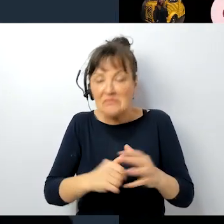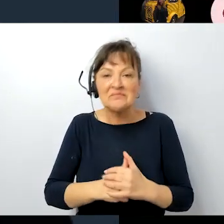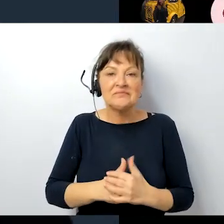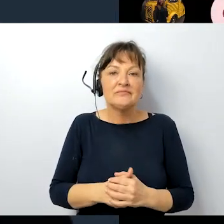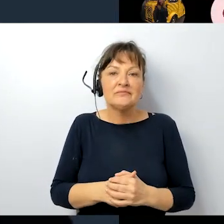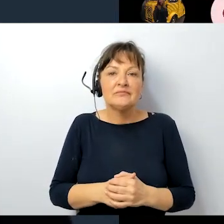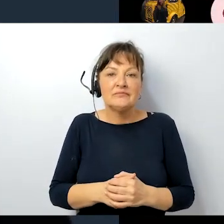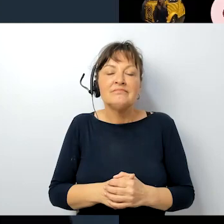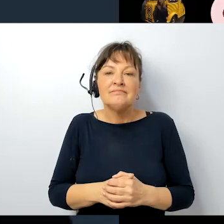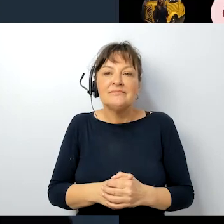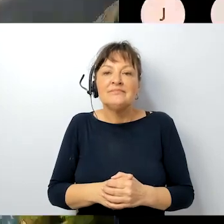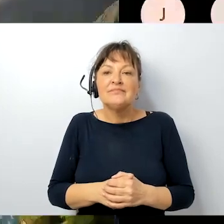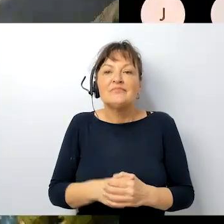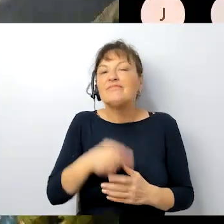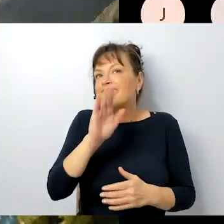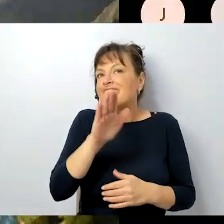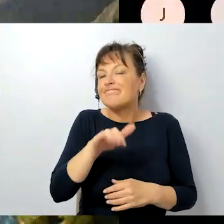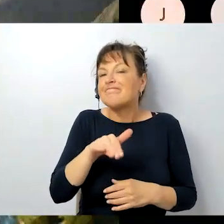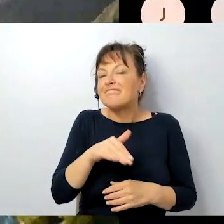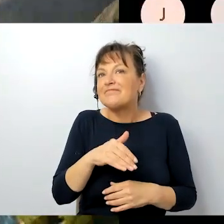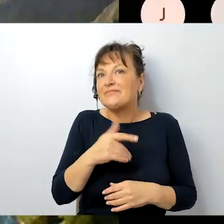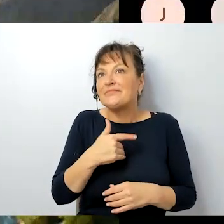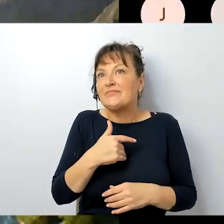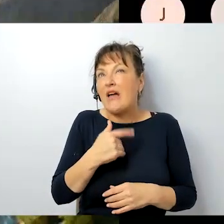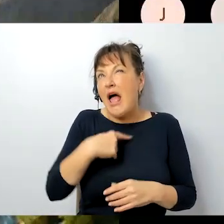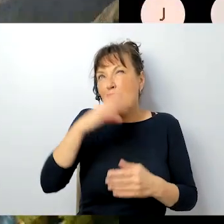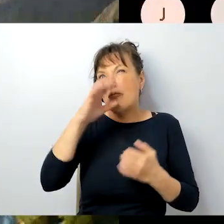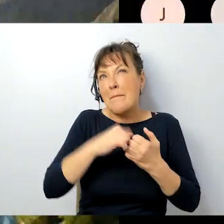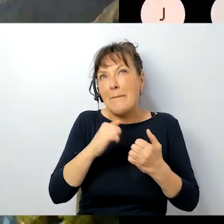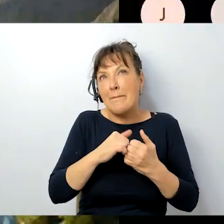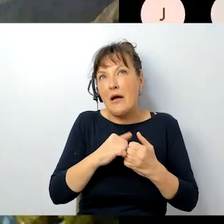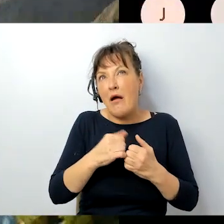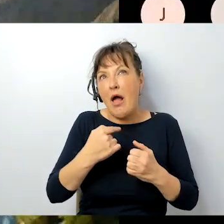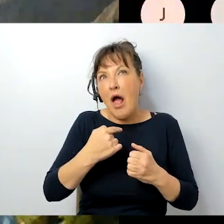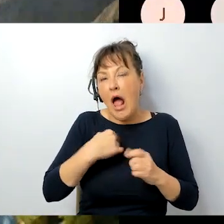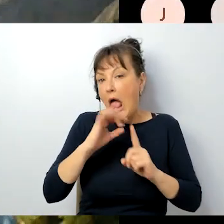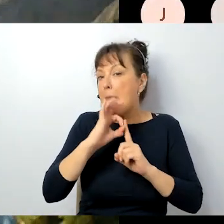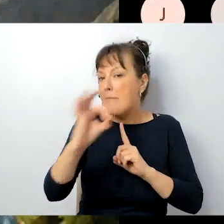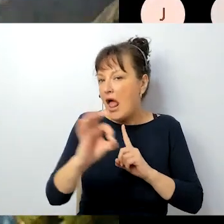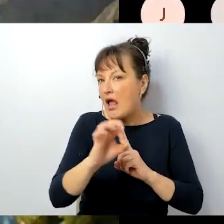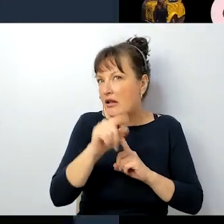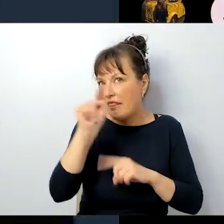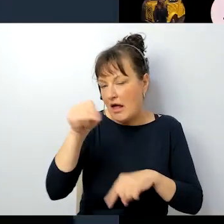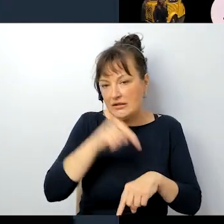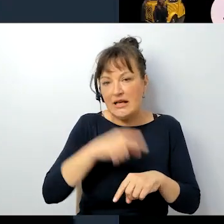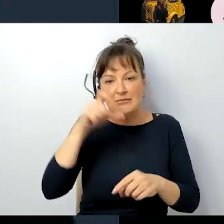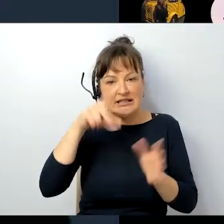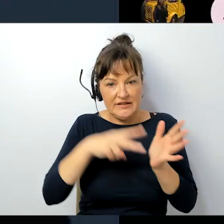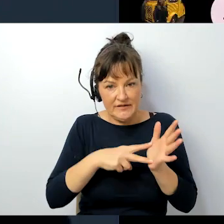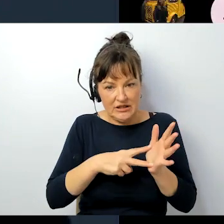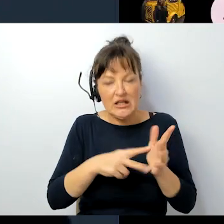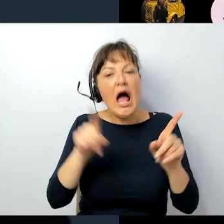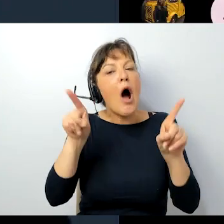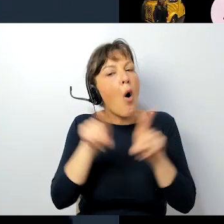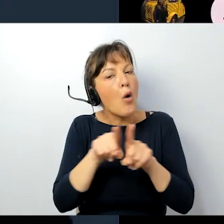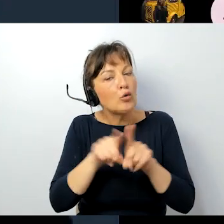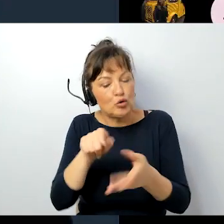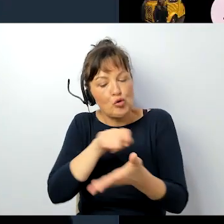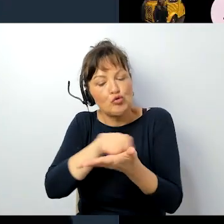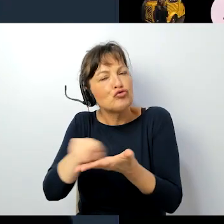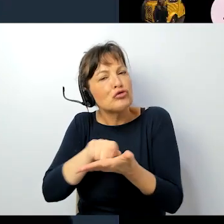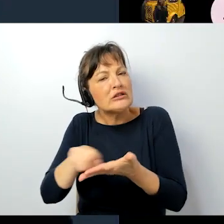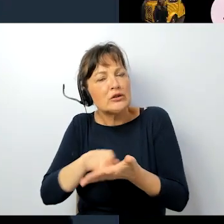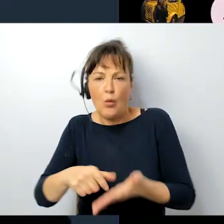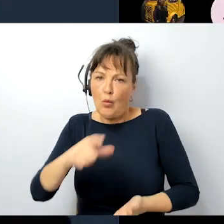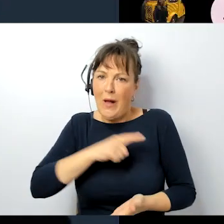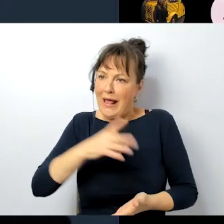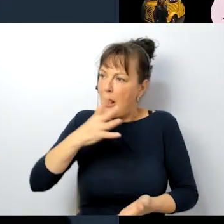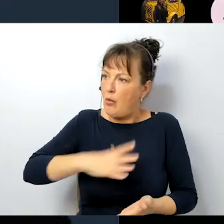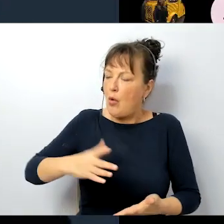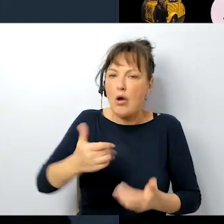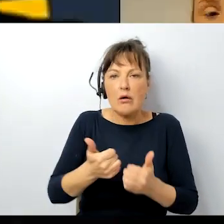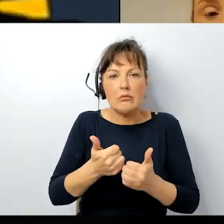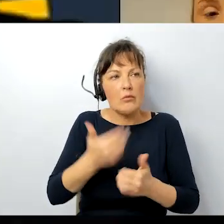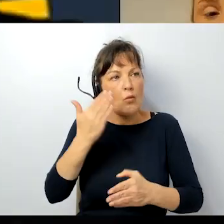and did you do any prep work beforehand? Yeah so, initially I got, obviously applied with my CV and